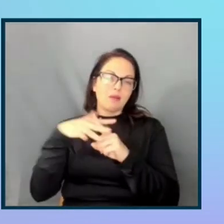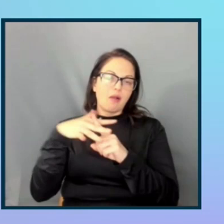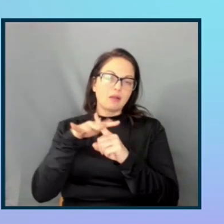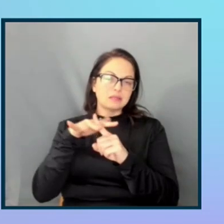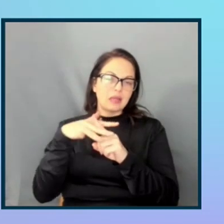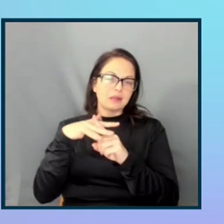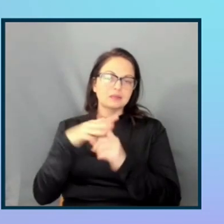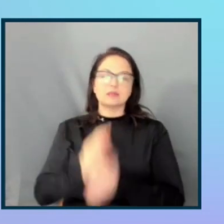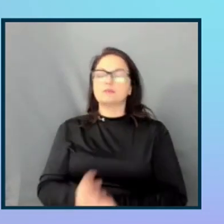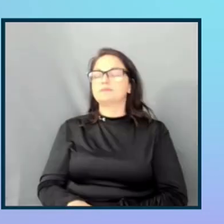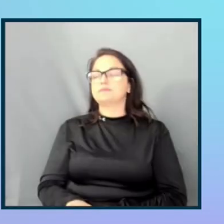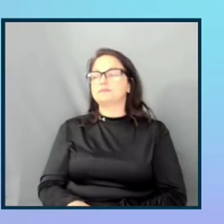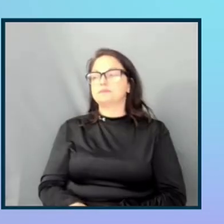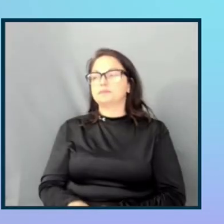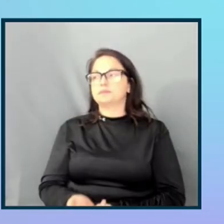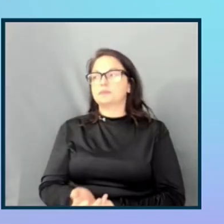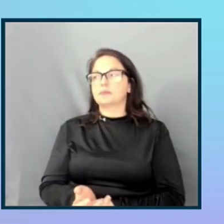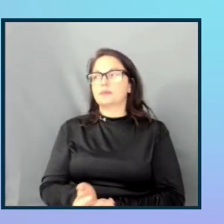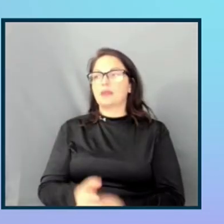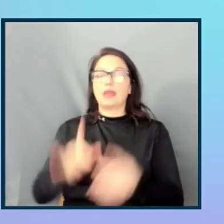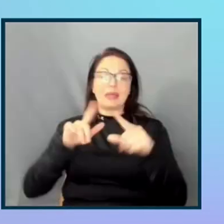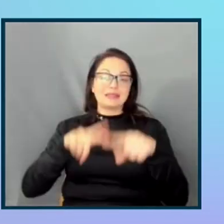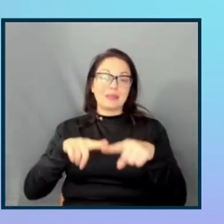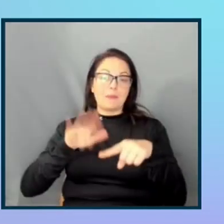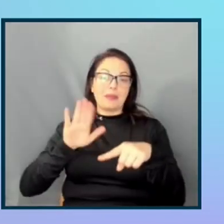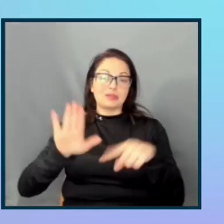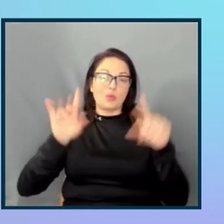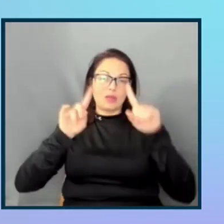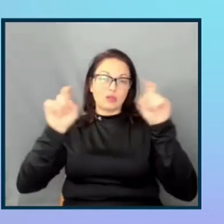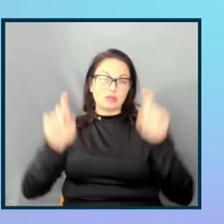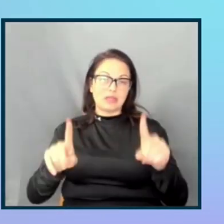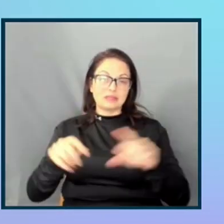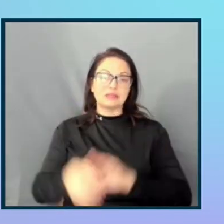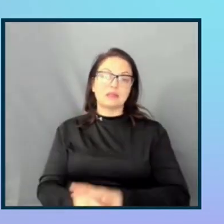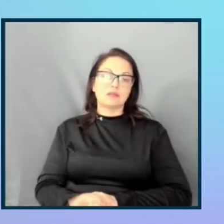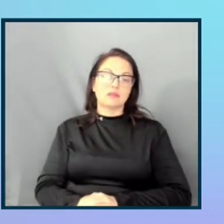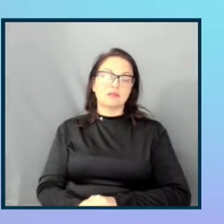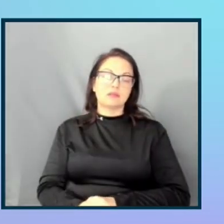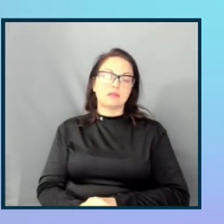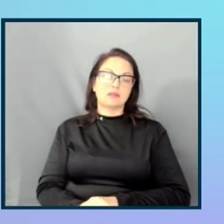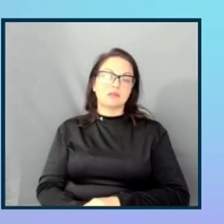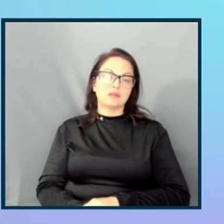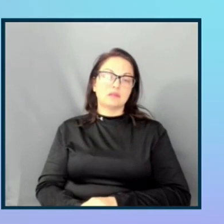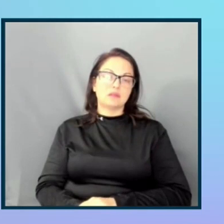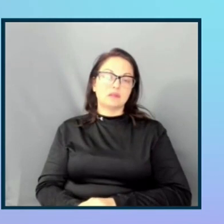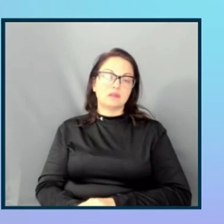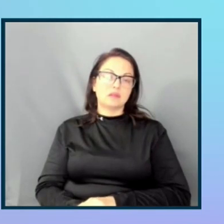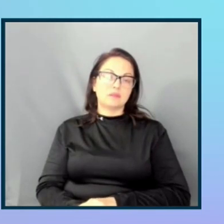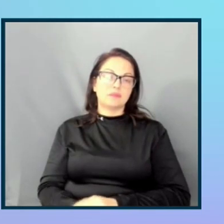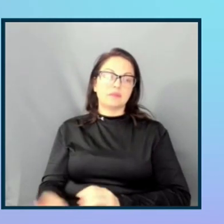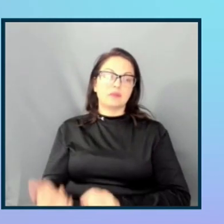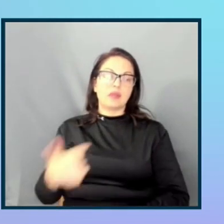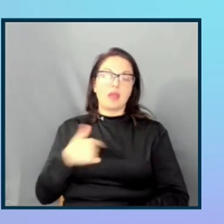Depends on what it is you're testing and why you're testing it. Are you looking for a specific use case or scenario